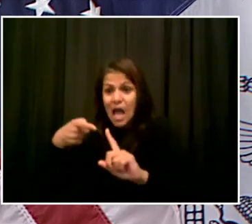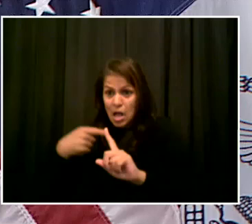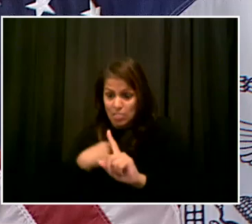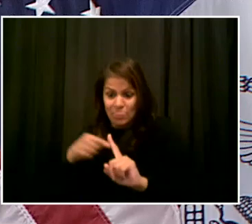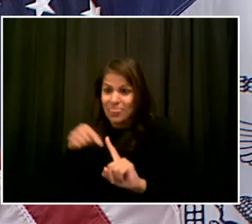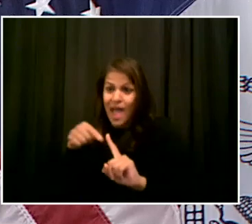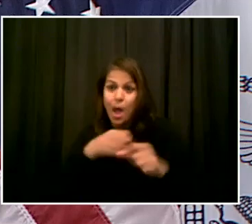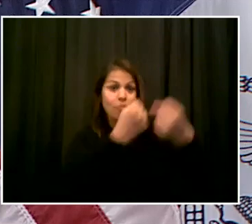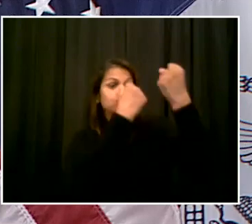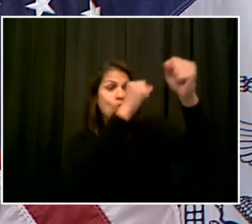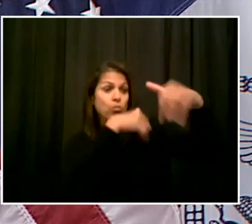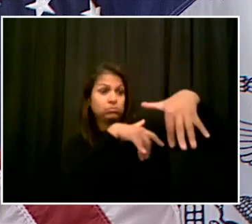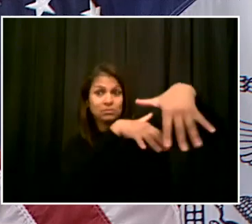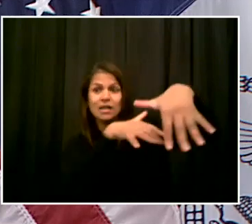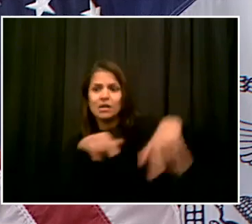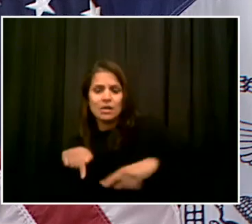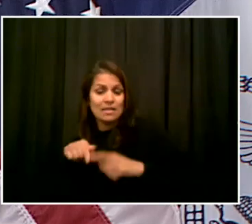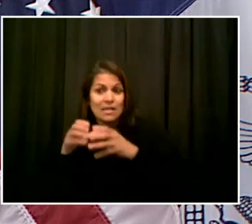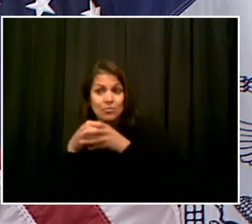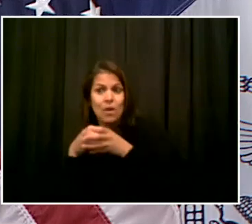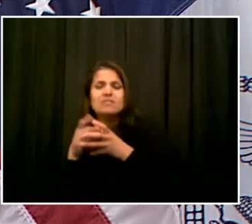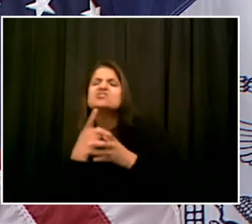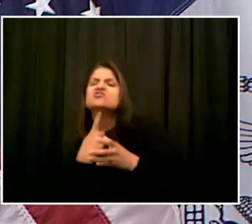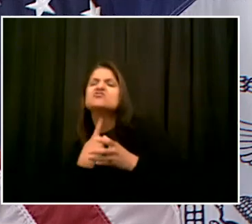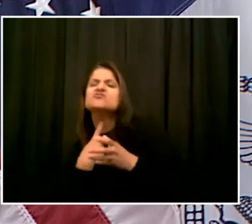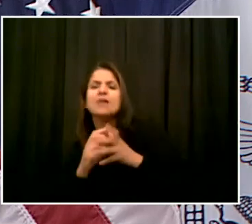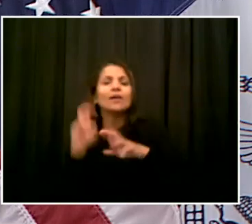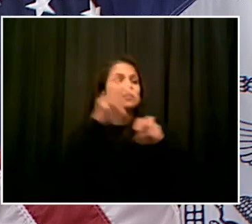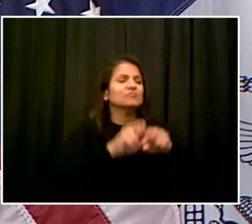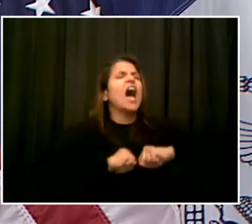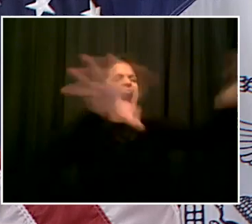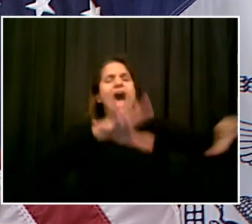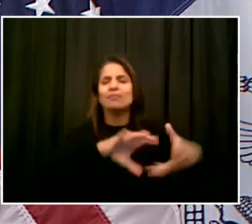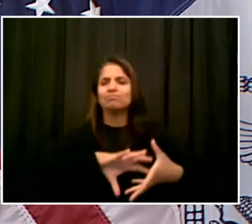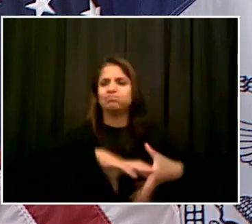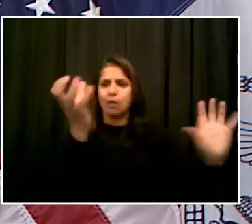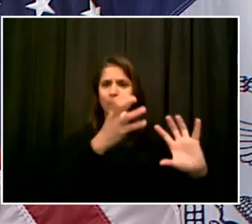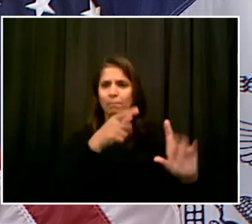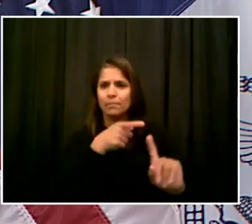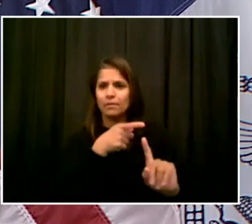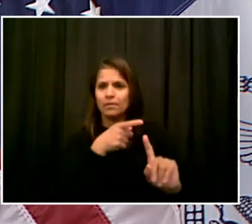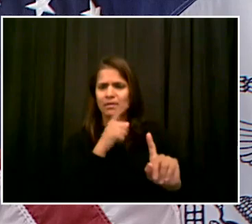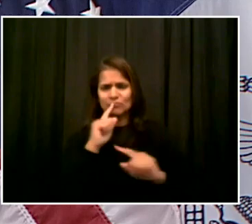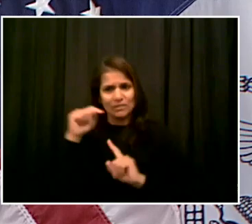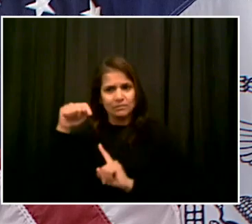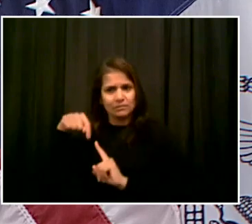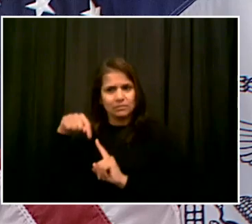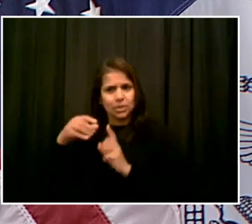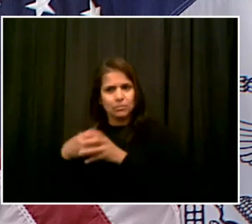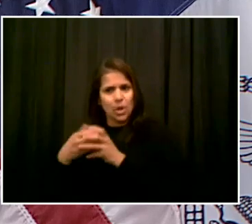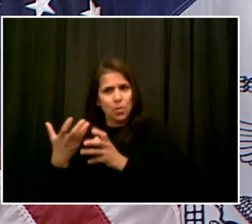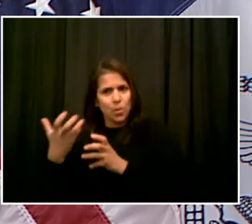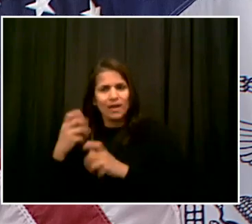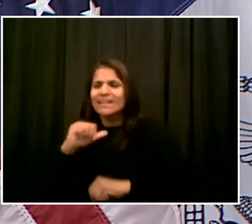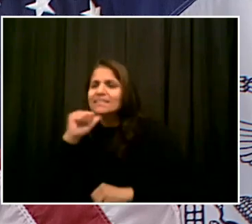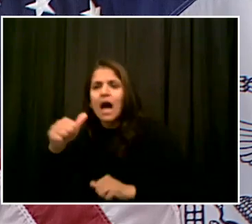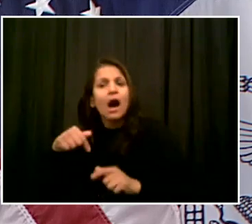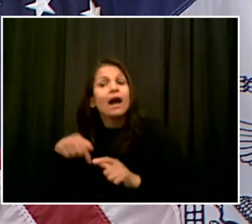TO GET IT ON VIDEO AND HOW O T ATTACK POLICE OFFICERS, SUCH A CLEAR PATTERN. ANYONE WHO SEES